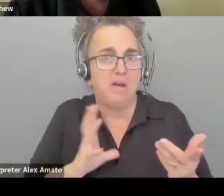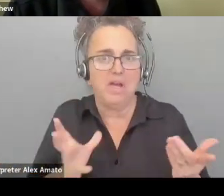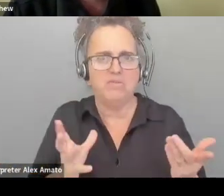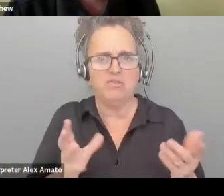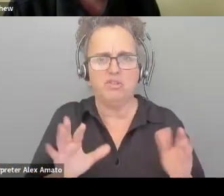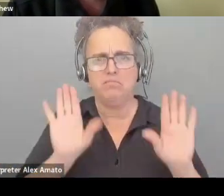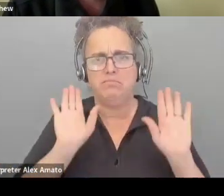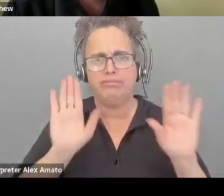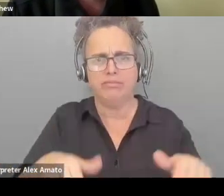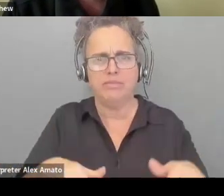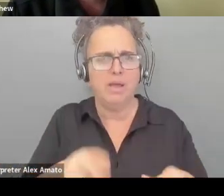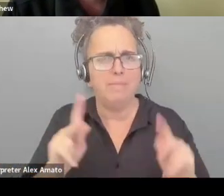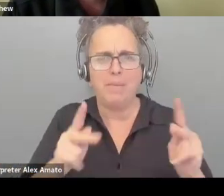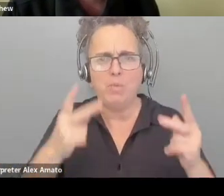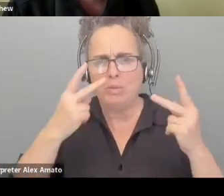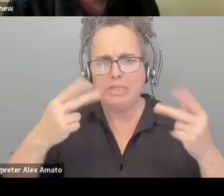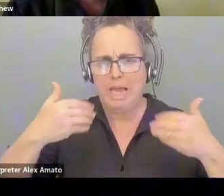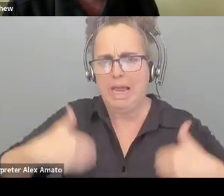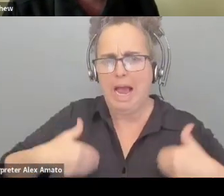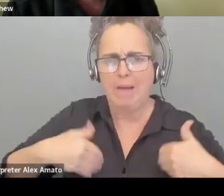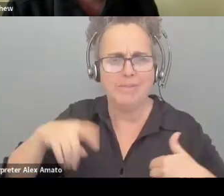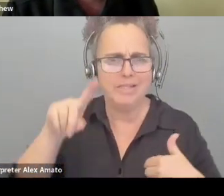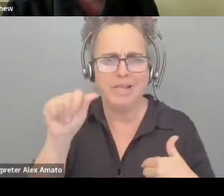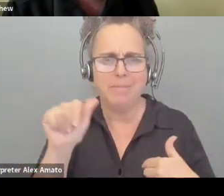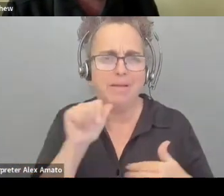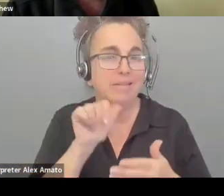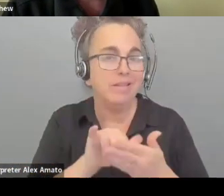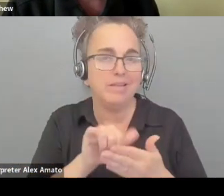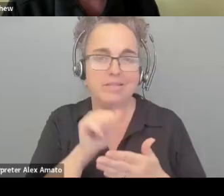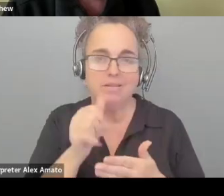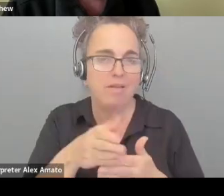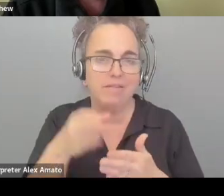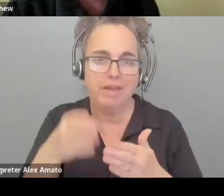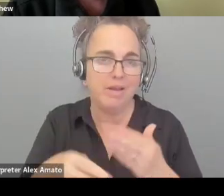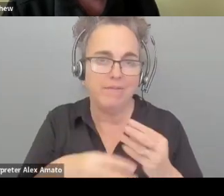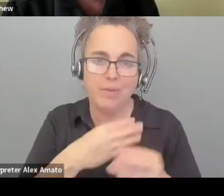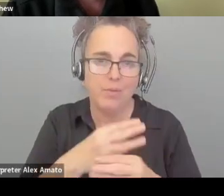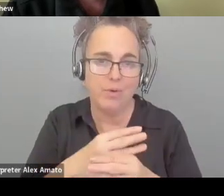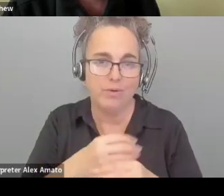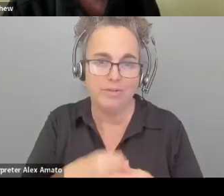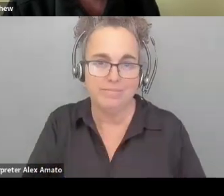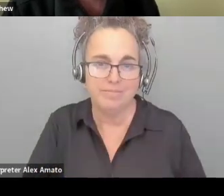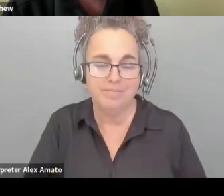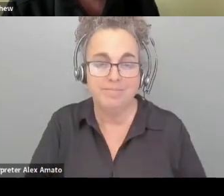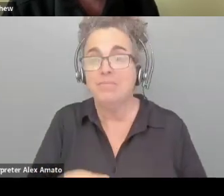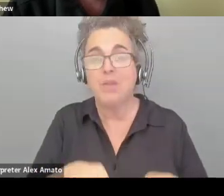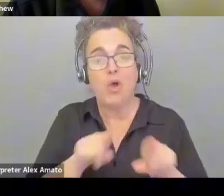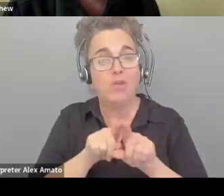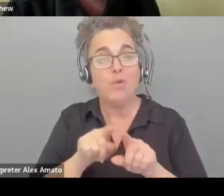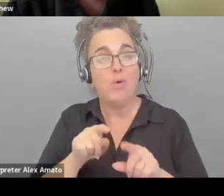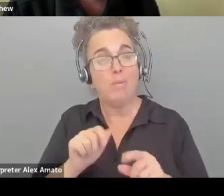People are gonna see that I'm disabled and that's not the end of the world. That also means viewing others through the lens